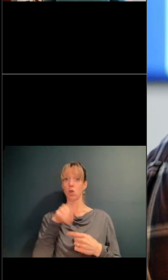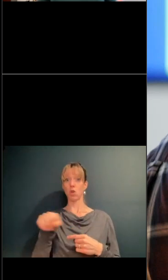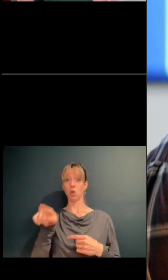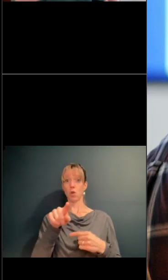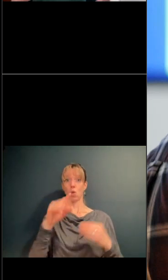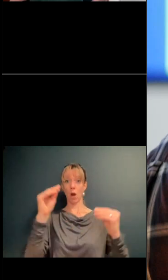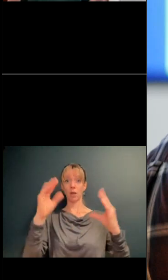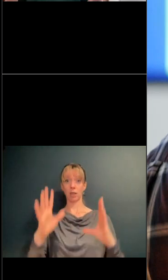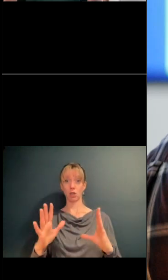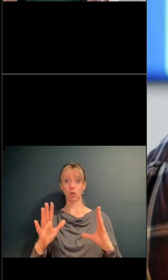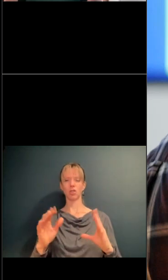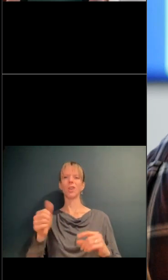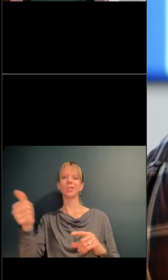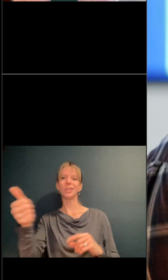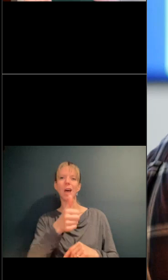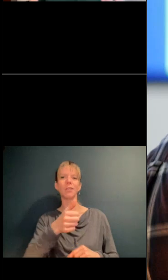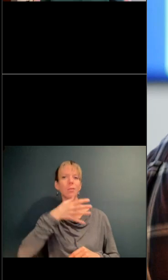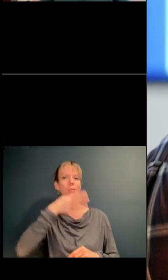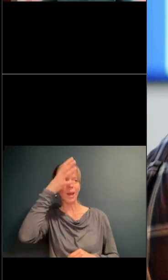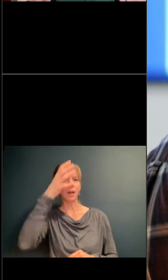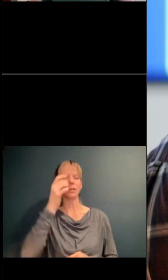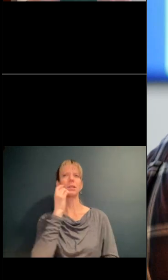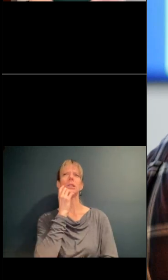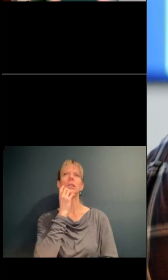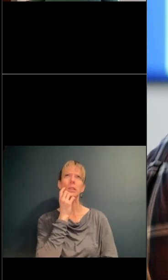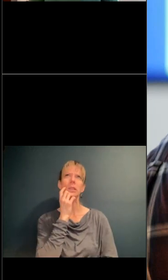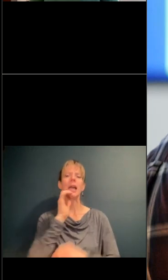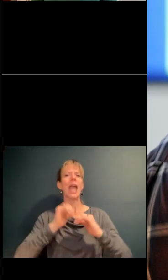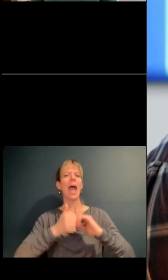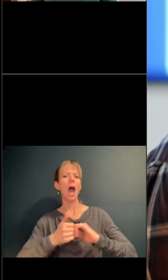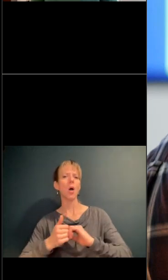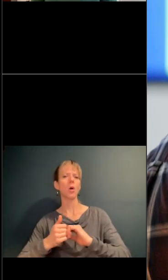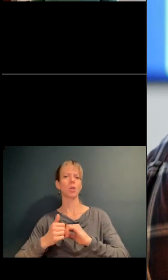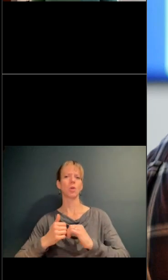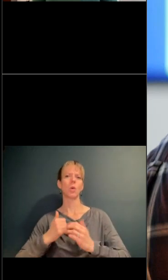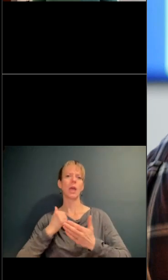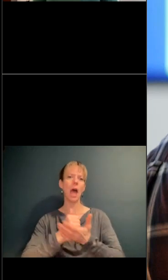about how do you help equip your students or family members with developmental